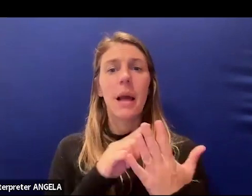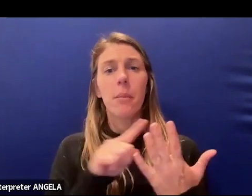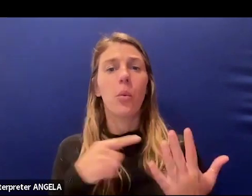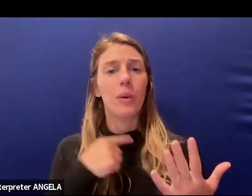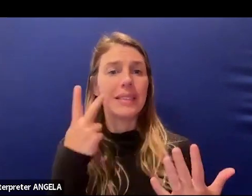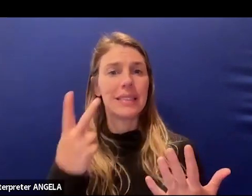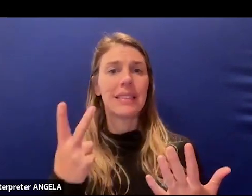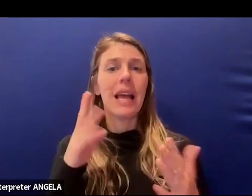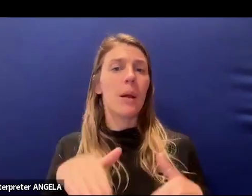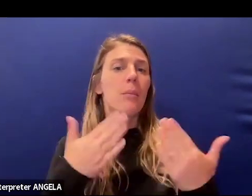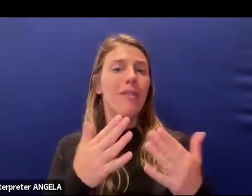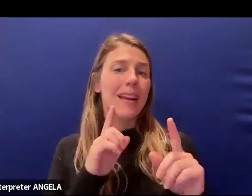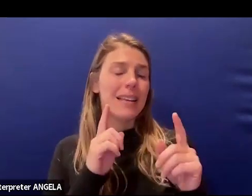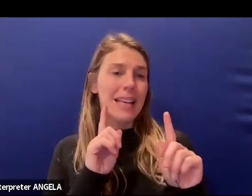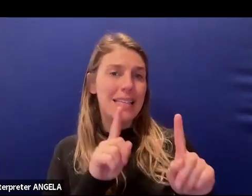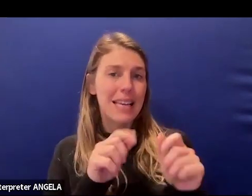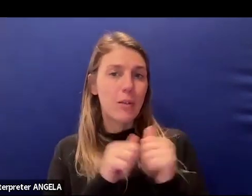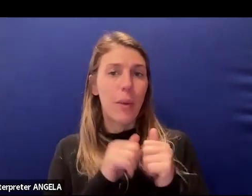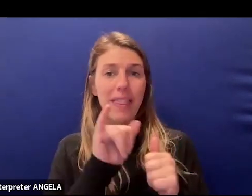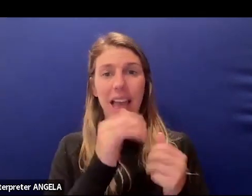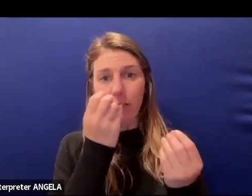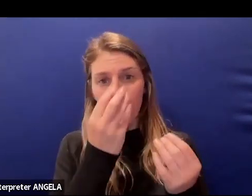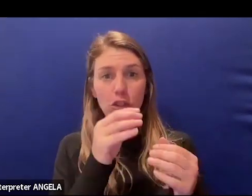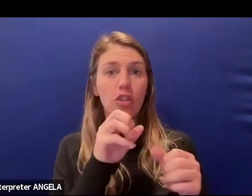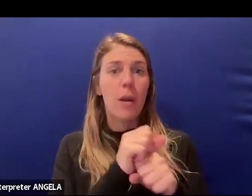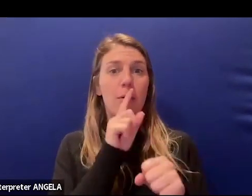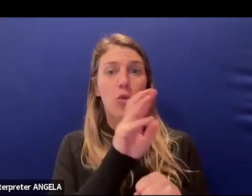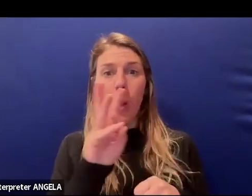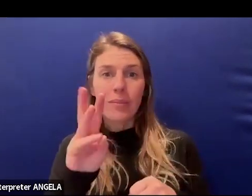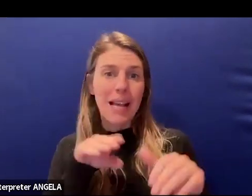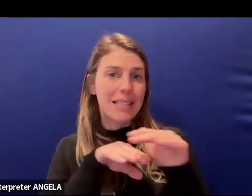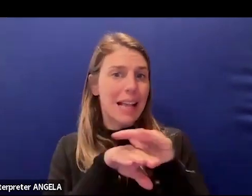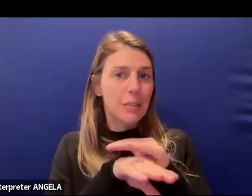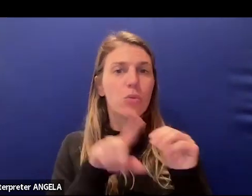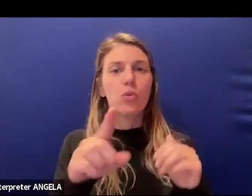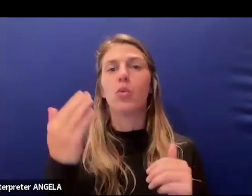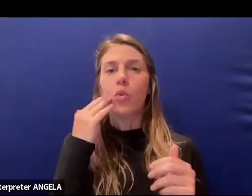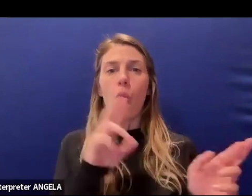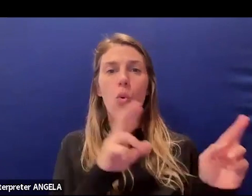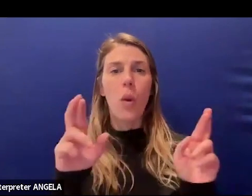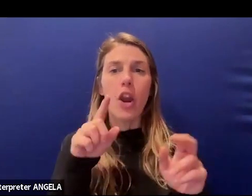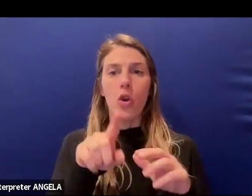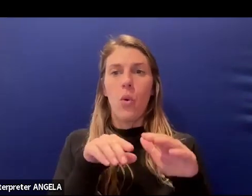Some of the things we're seeing are providing attendees with accessibility information on the conference website. Again, so you know what you're getting into